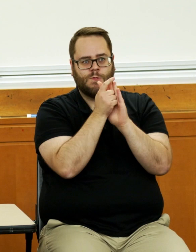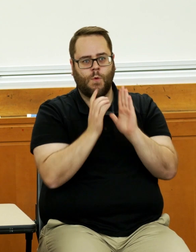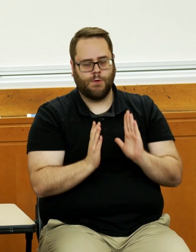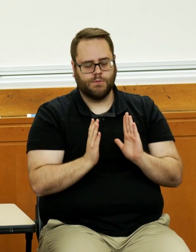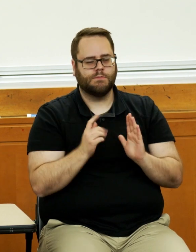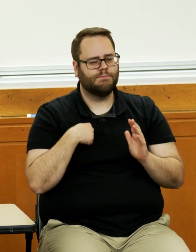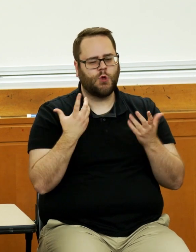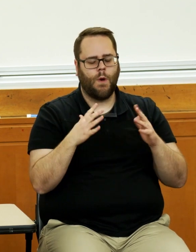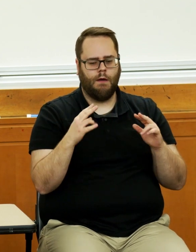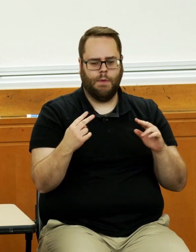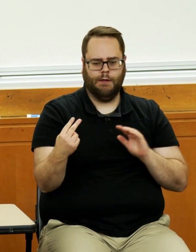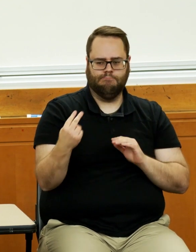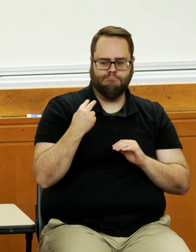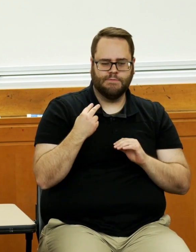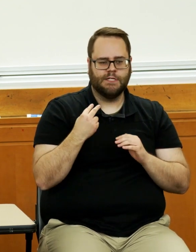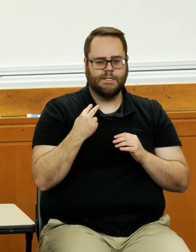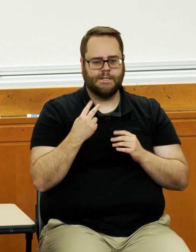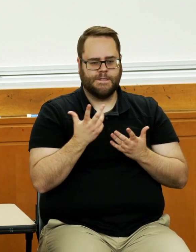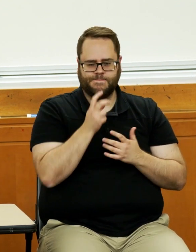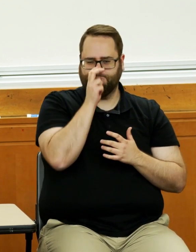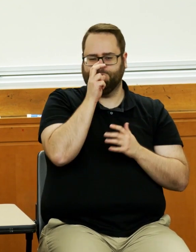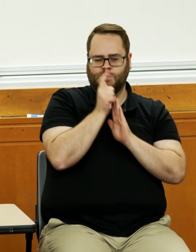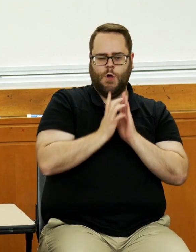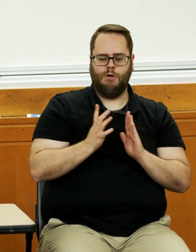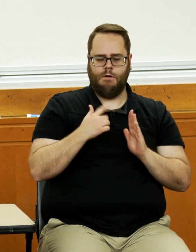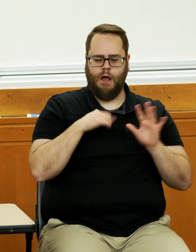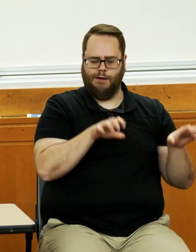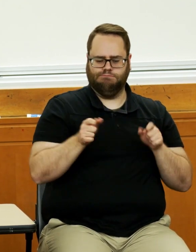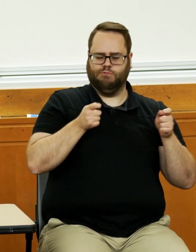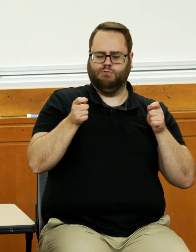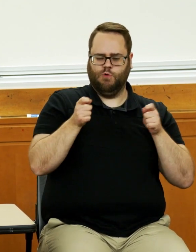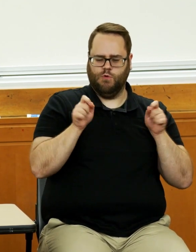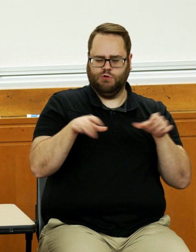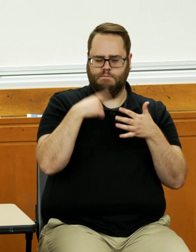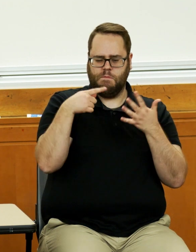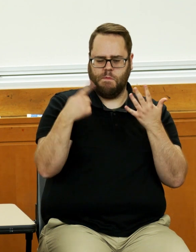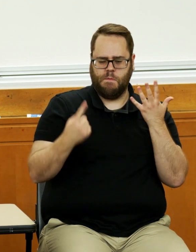want to be seen as the shrewd lawyer calling the shots. They want to be seen as community-rooted,